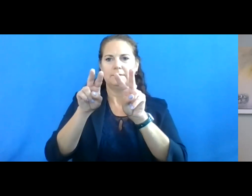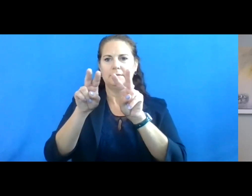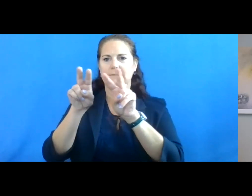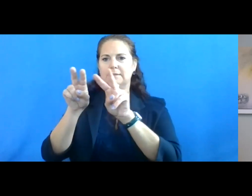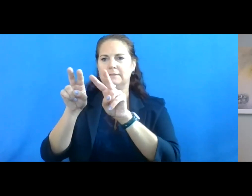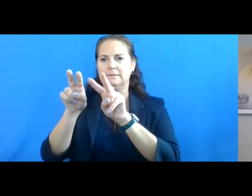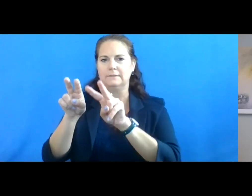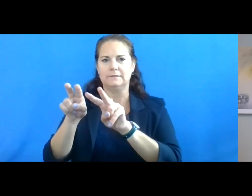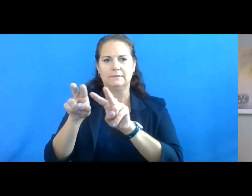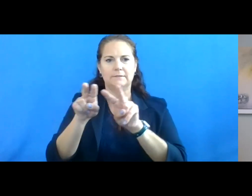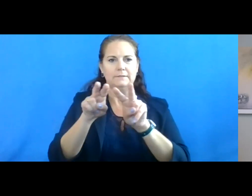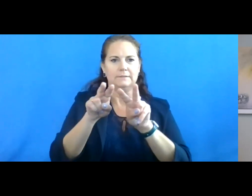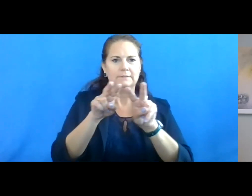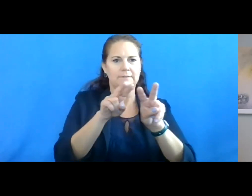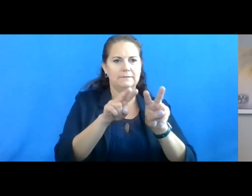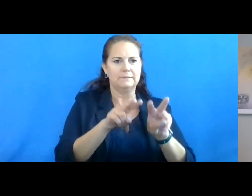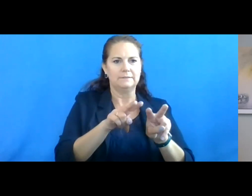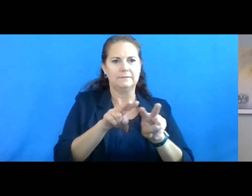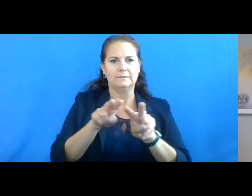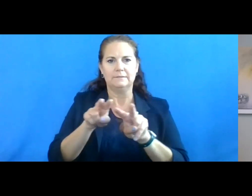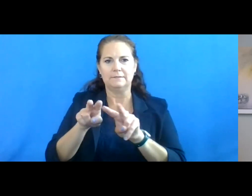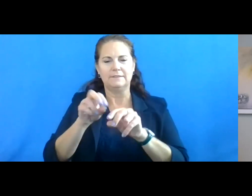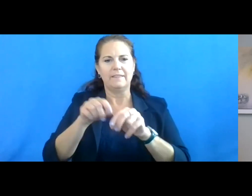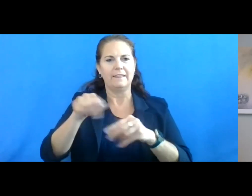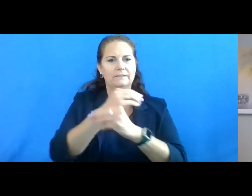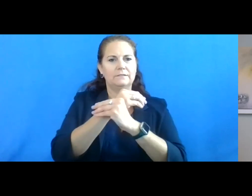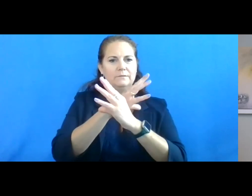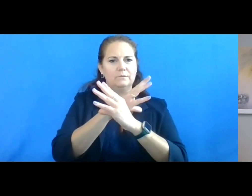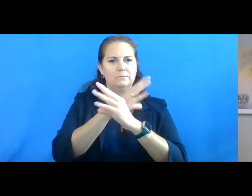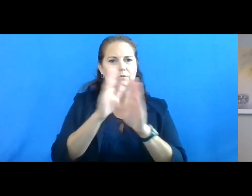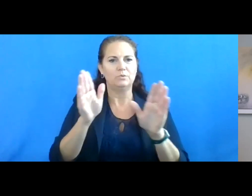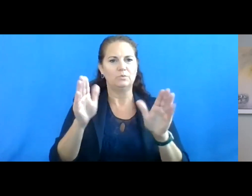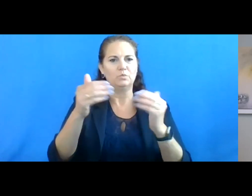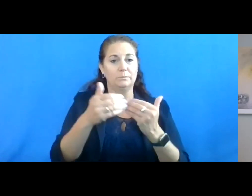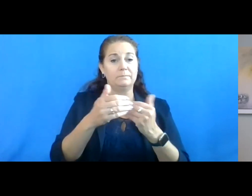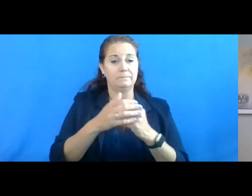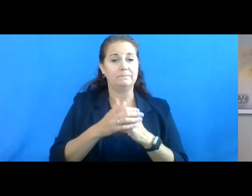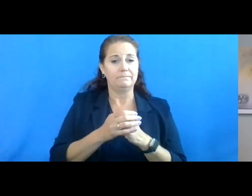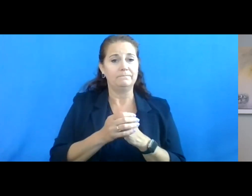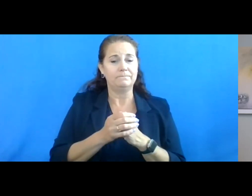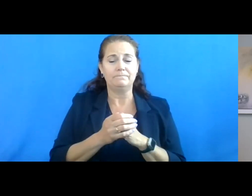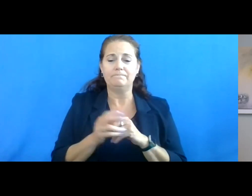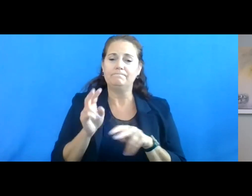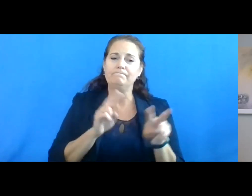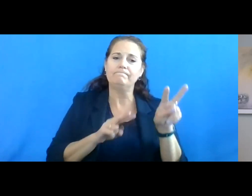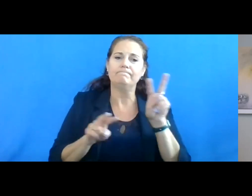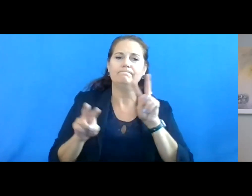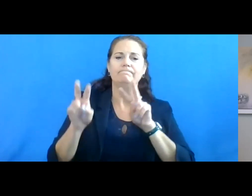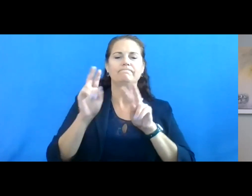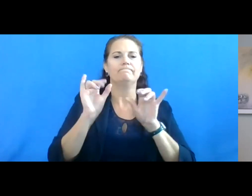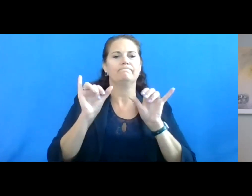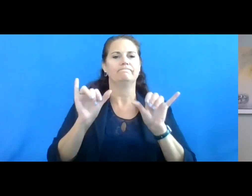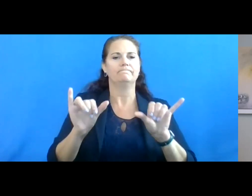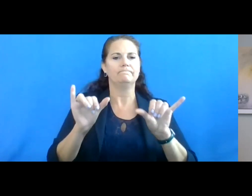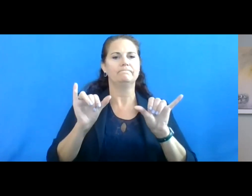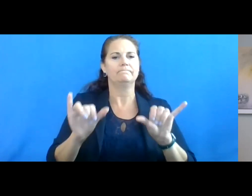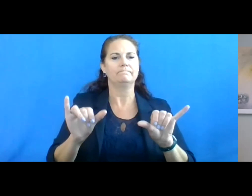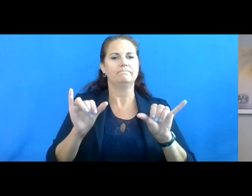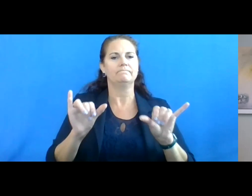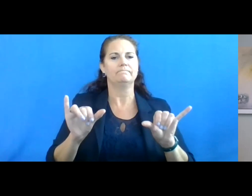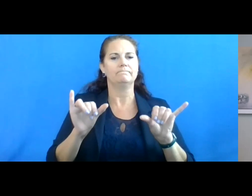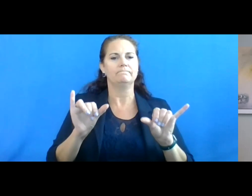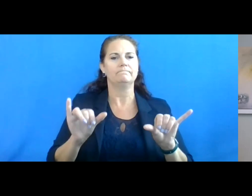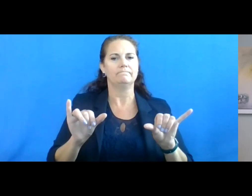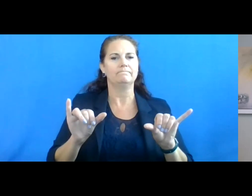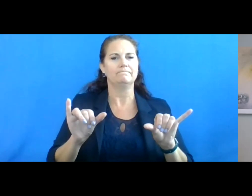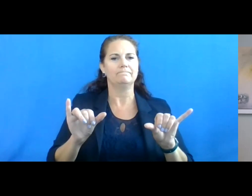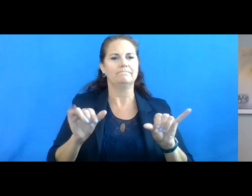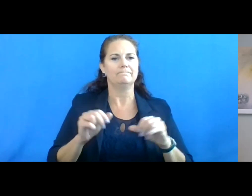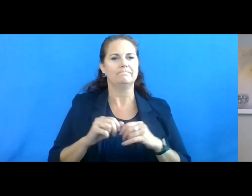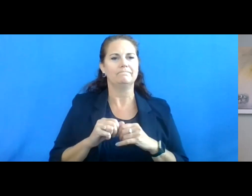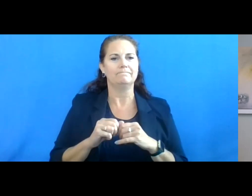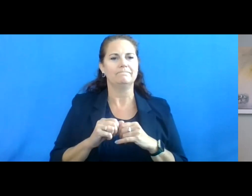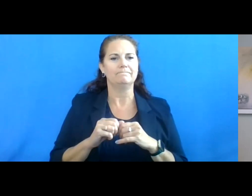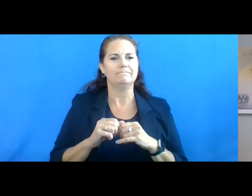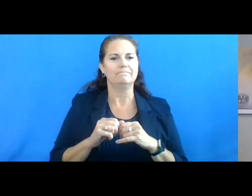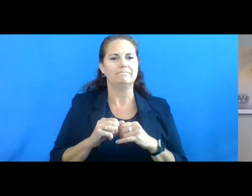others in this room, this breakout room.